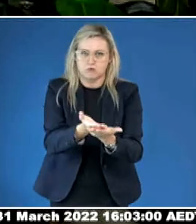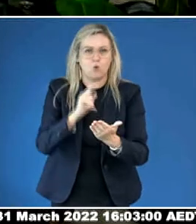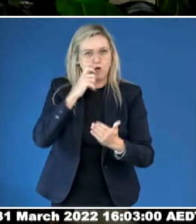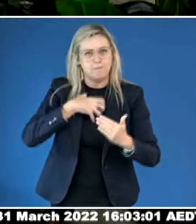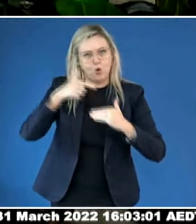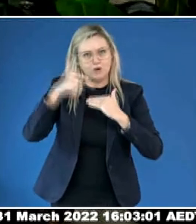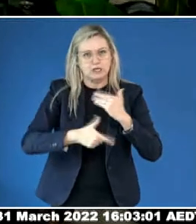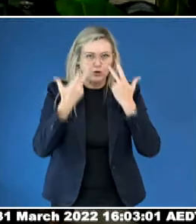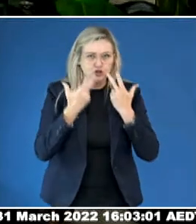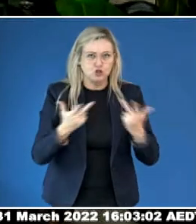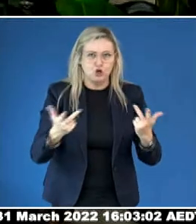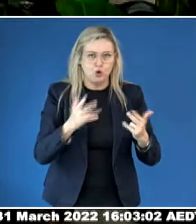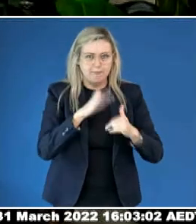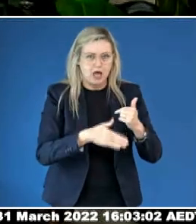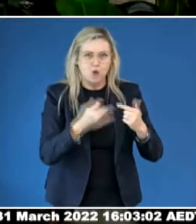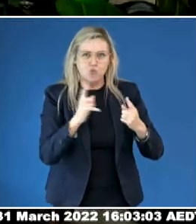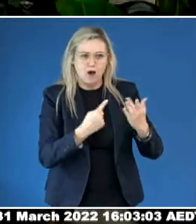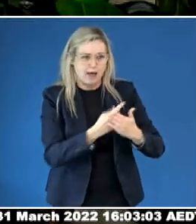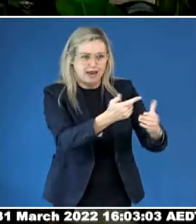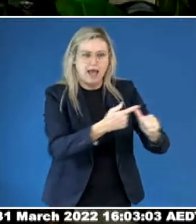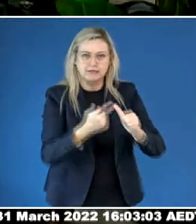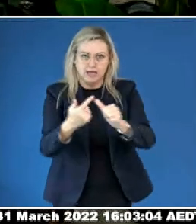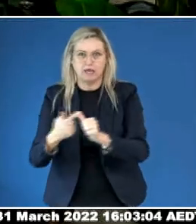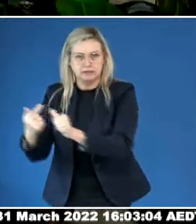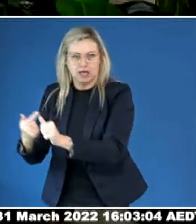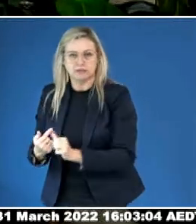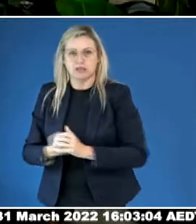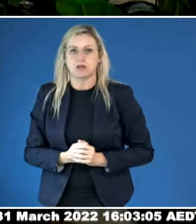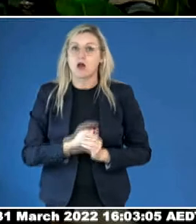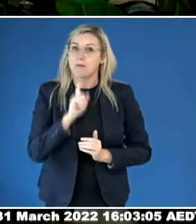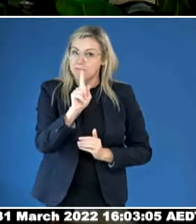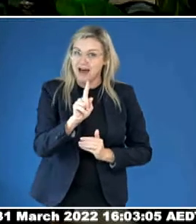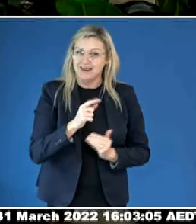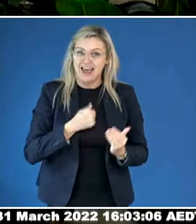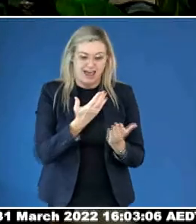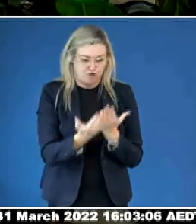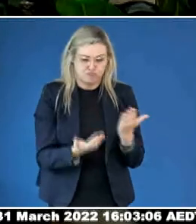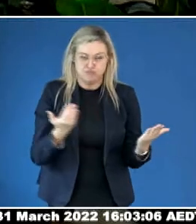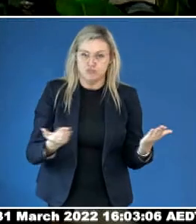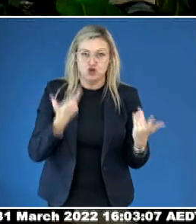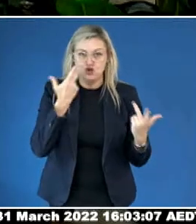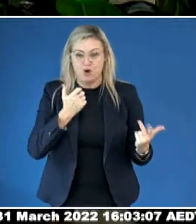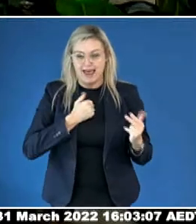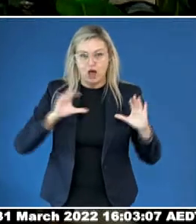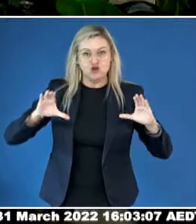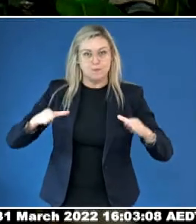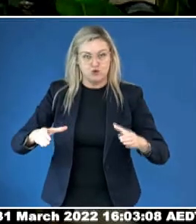unless things change. Our survey results did confirm that our community experience a particular set of